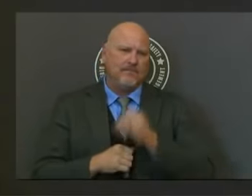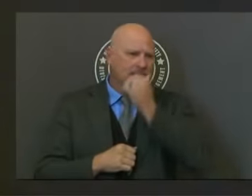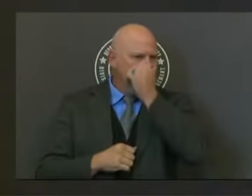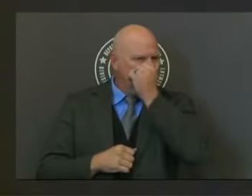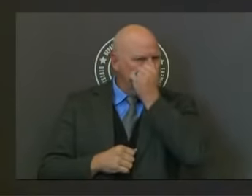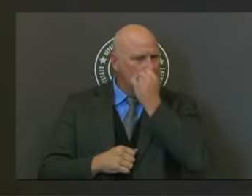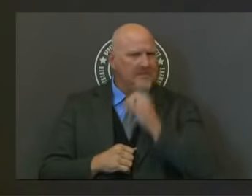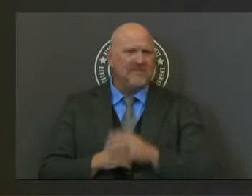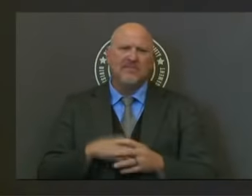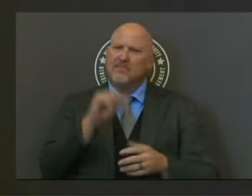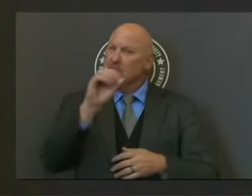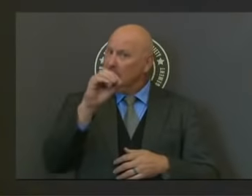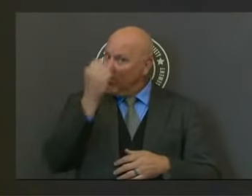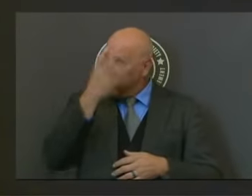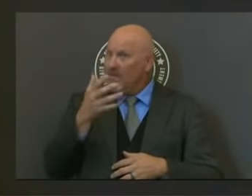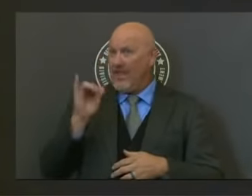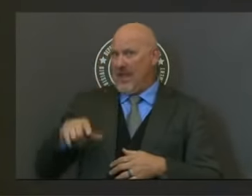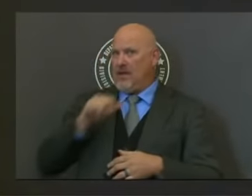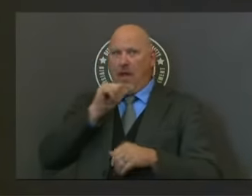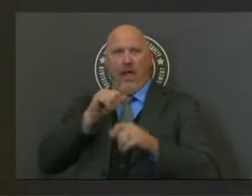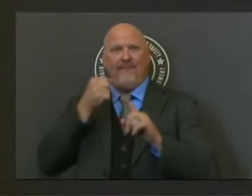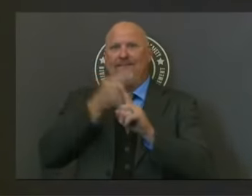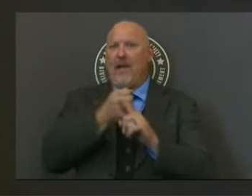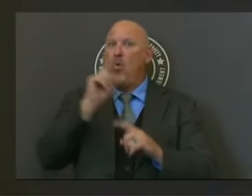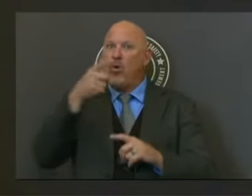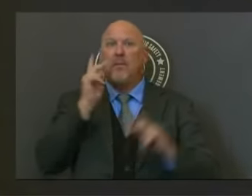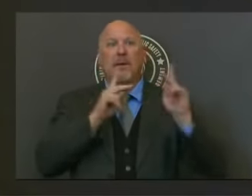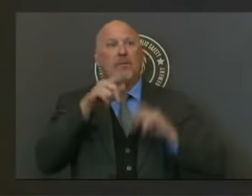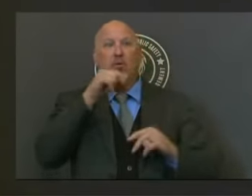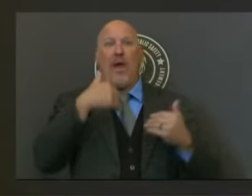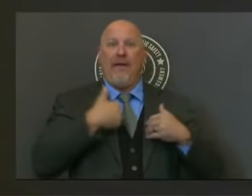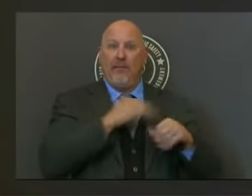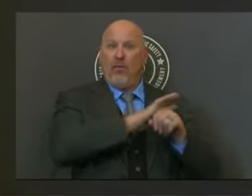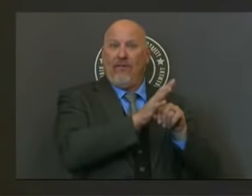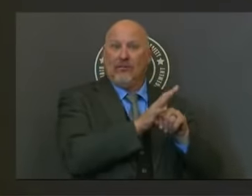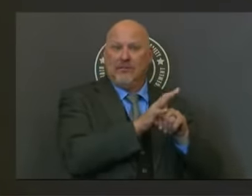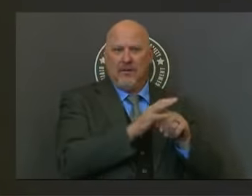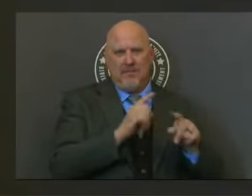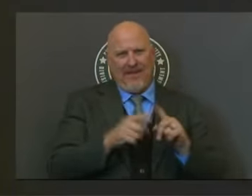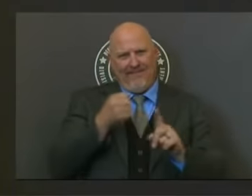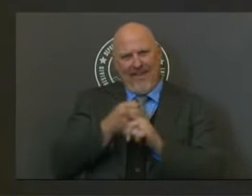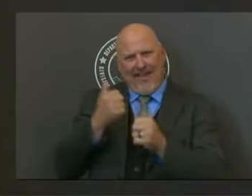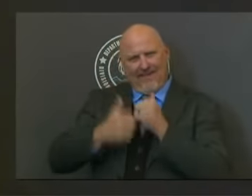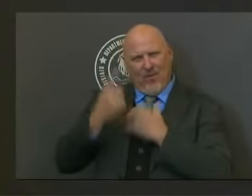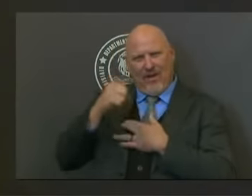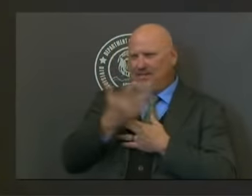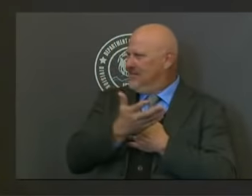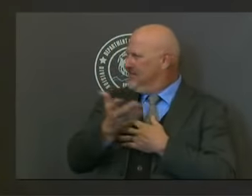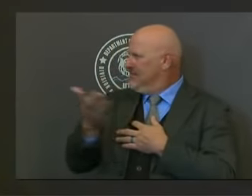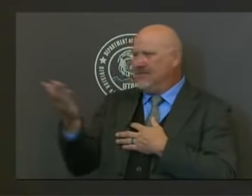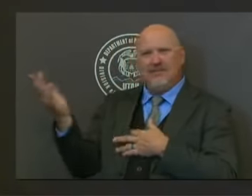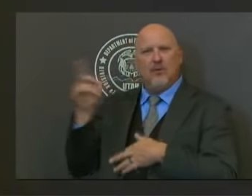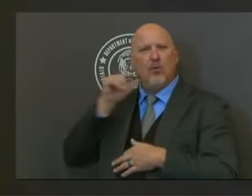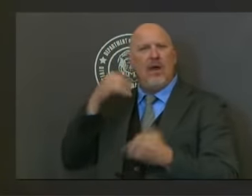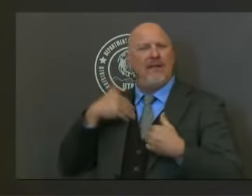be harm's way but others that have a need for an ICU unit and